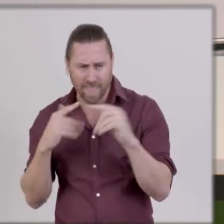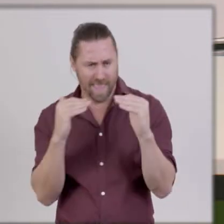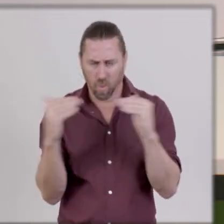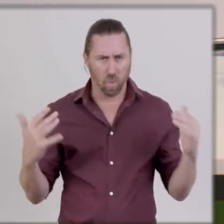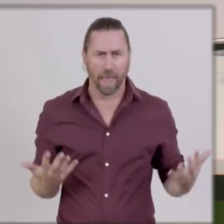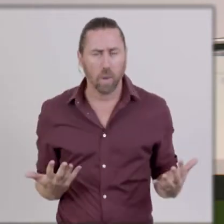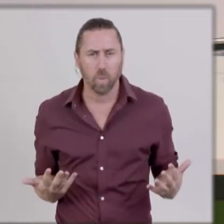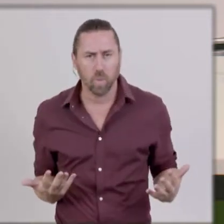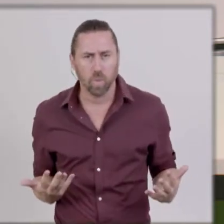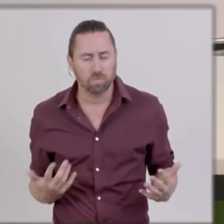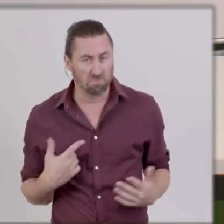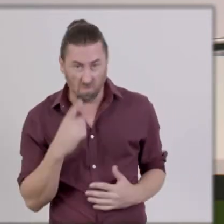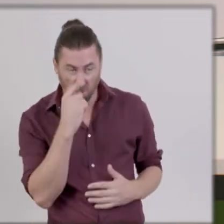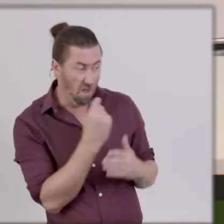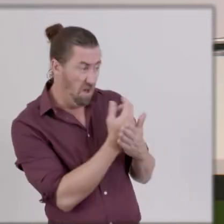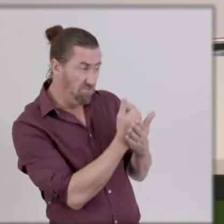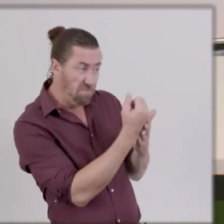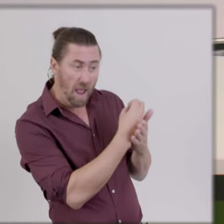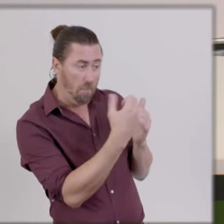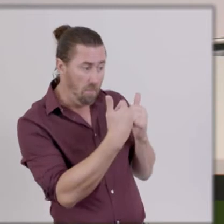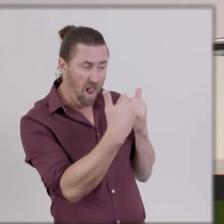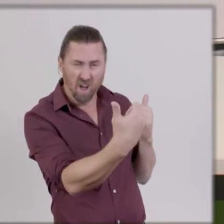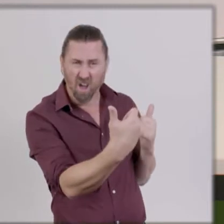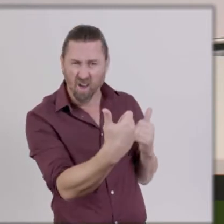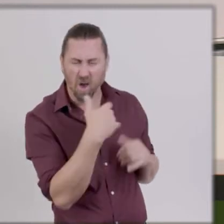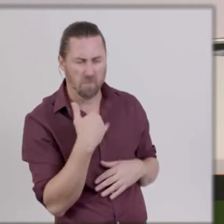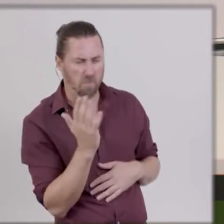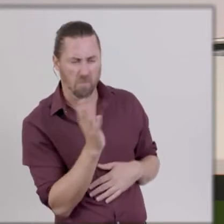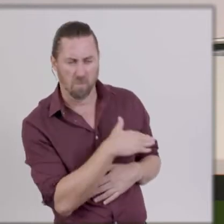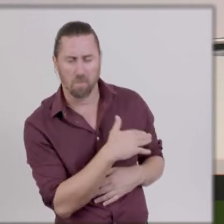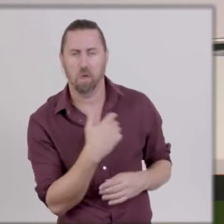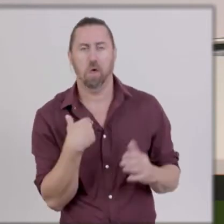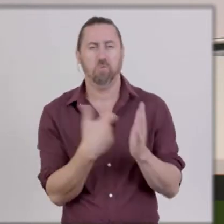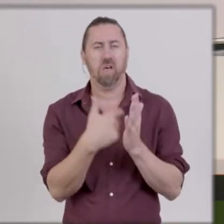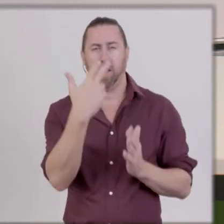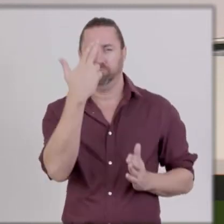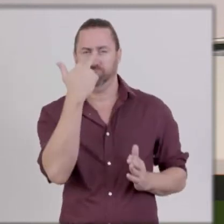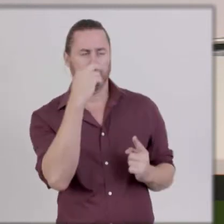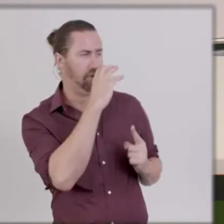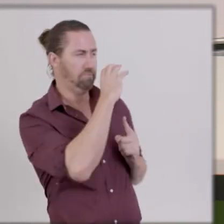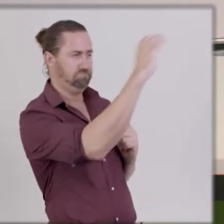I can draw a number line to help get my answer, but I'd like to draw a diagram, to practise.